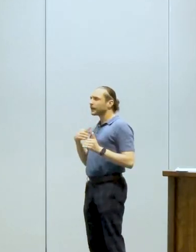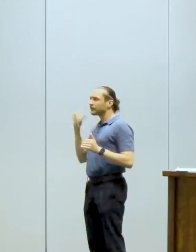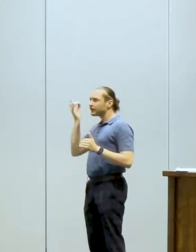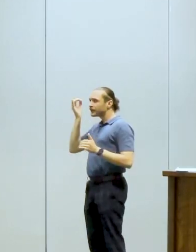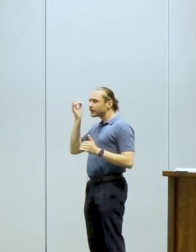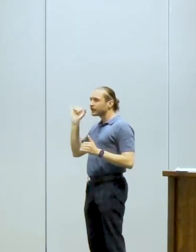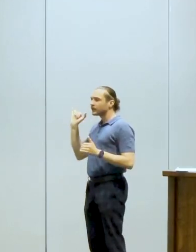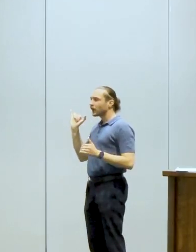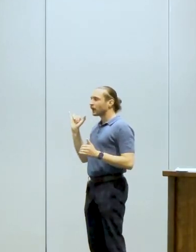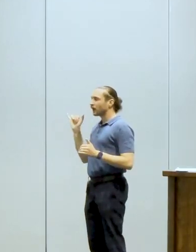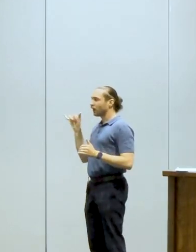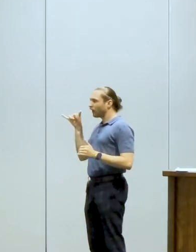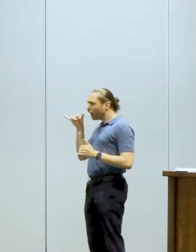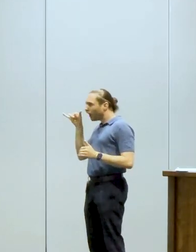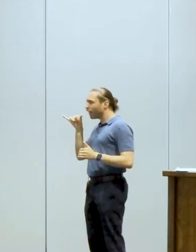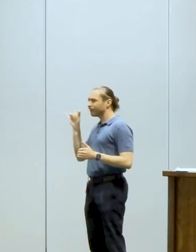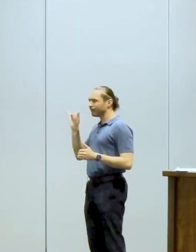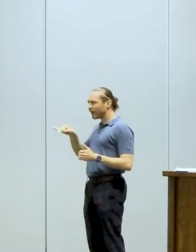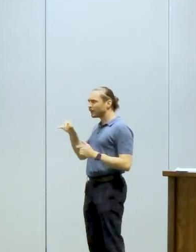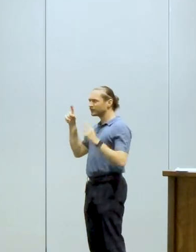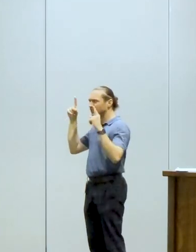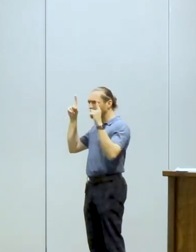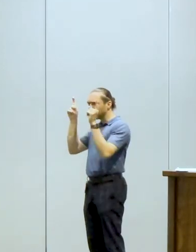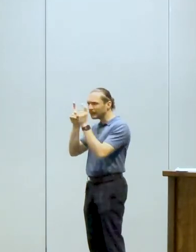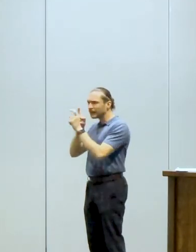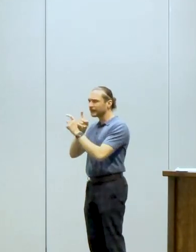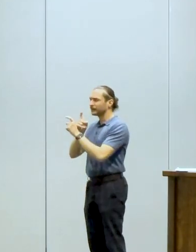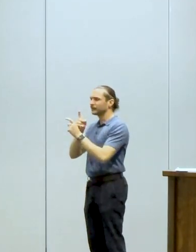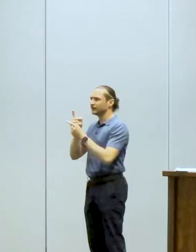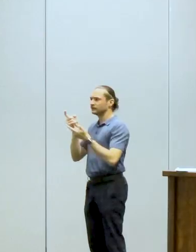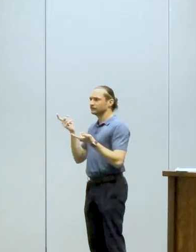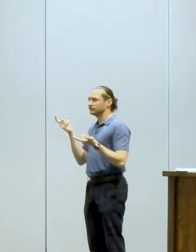that was really complicated. I am only in the sixth grade,